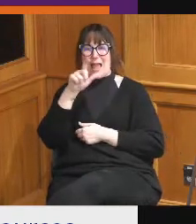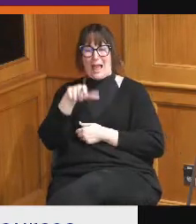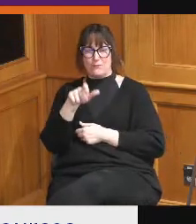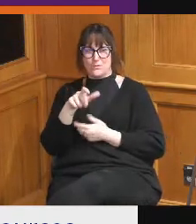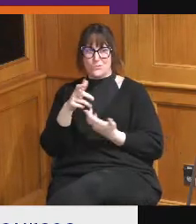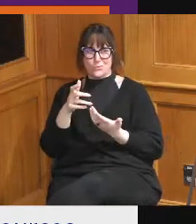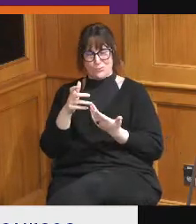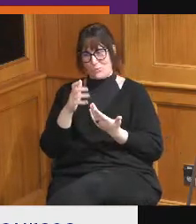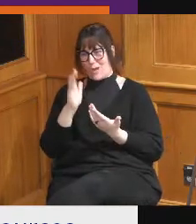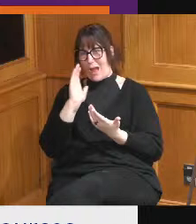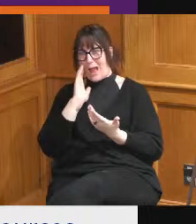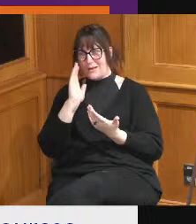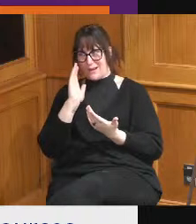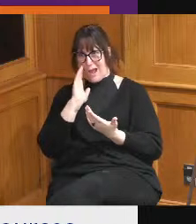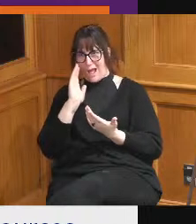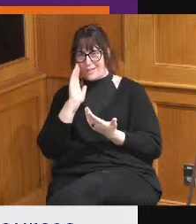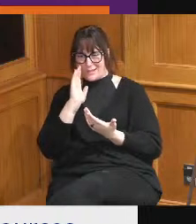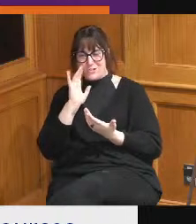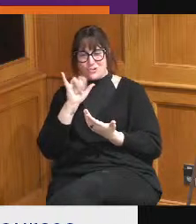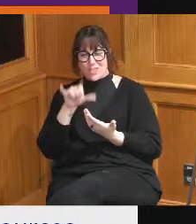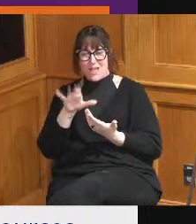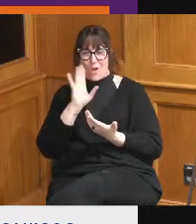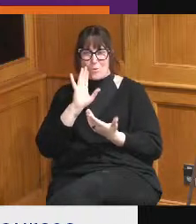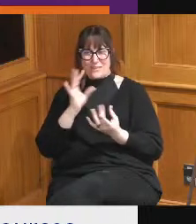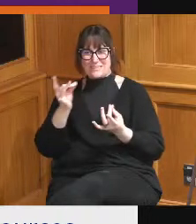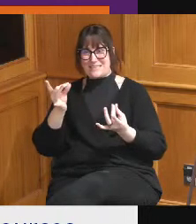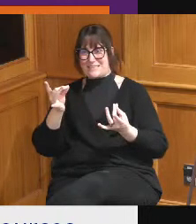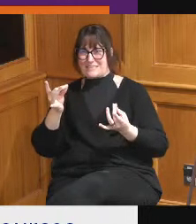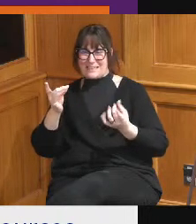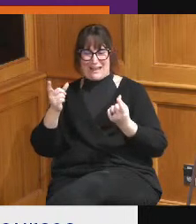acknowledge that's going to cause some churn and uncertainty for people looking to invest right now